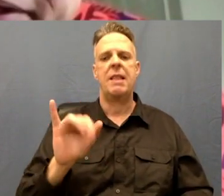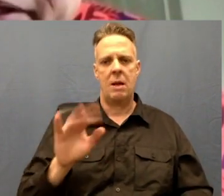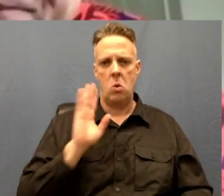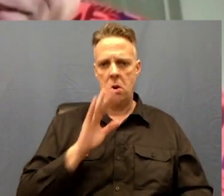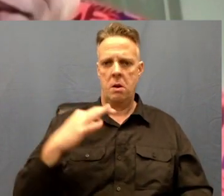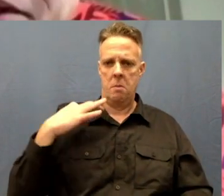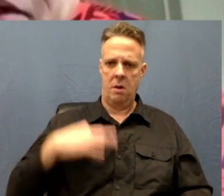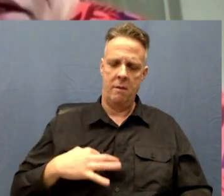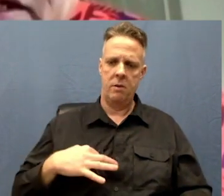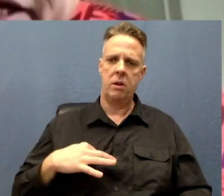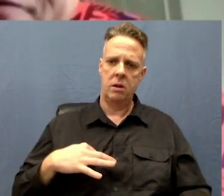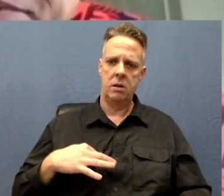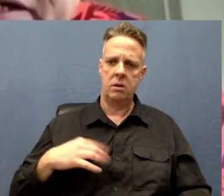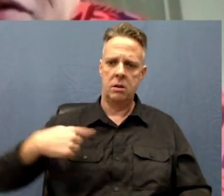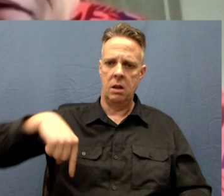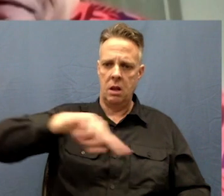OUR COMMUNITY. LIKE FOR MYSELF AS A TONGAN, WE